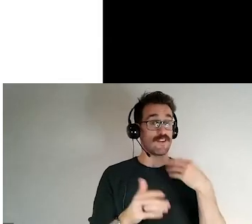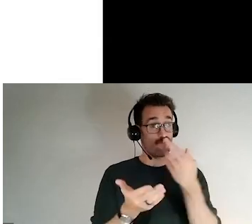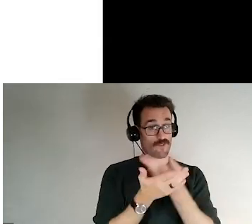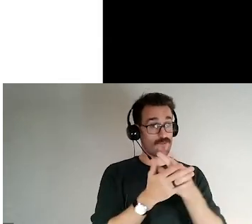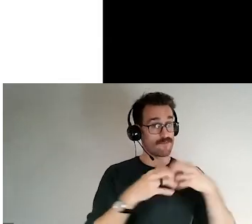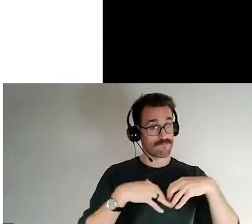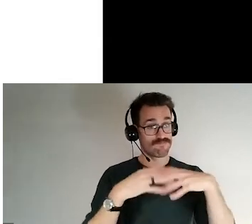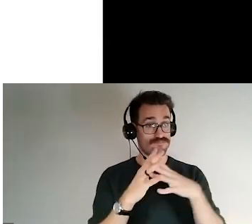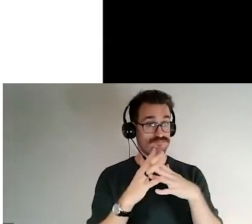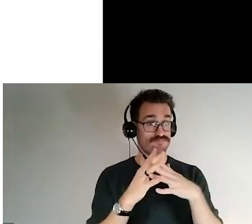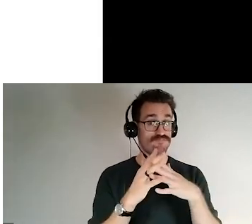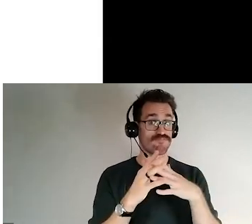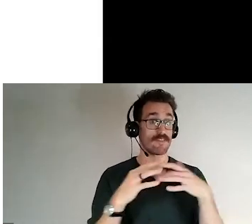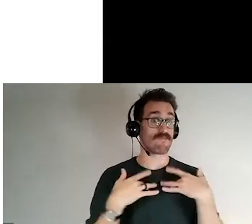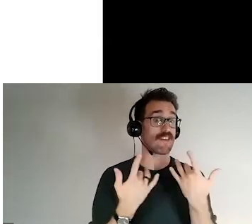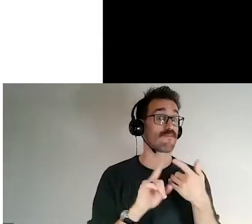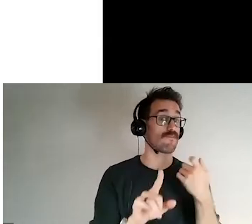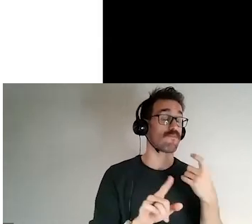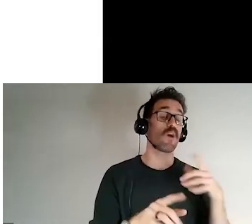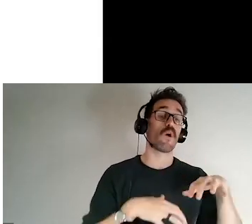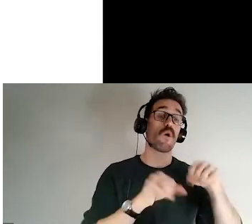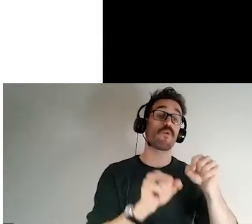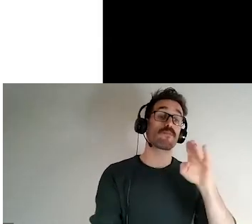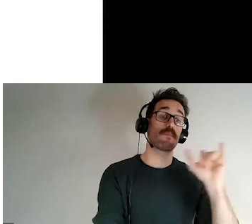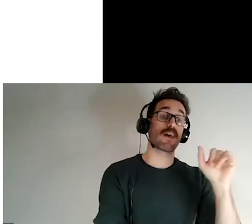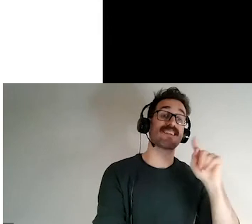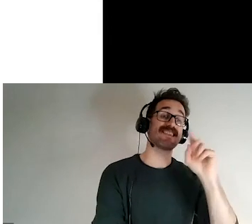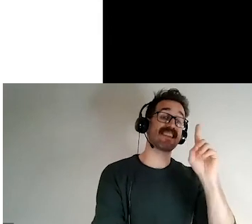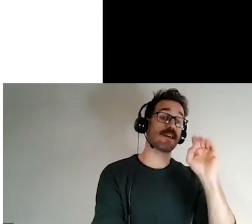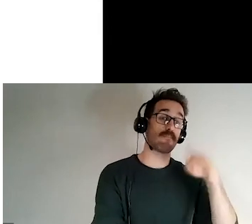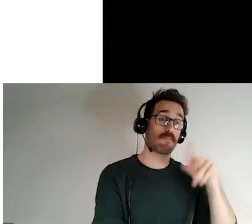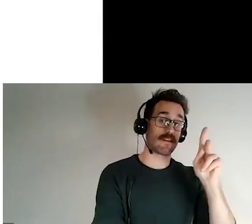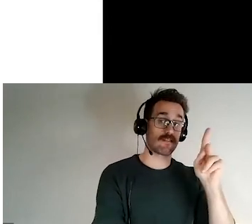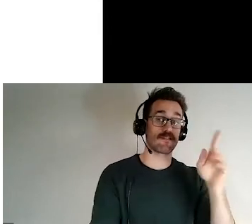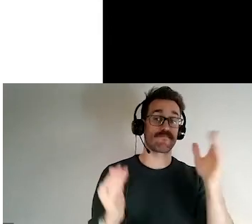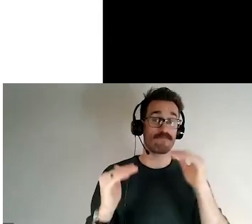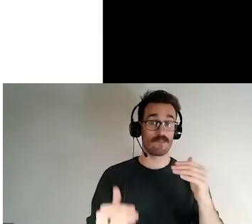as well as outreach to 36 organizations in the financial, manufacturing, construction and other